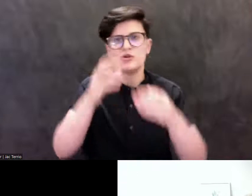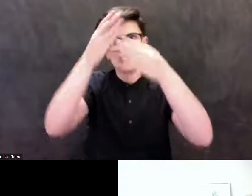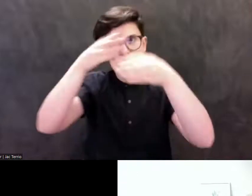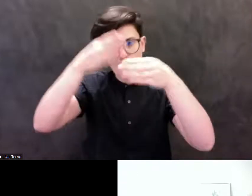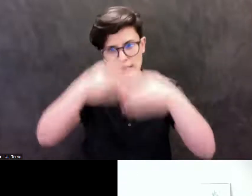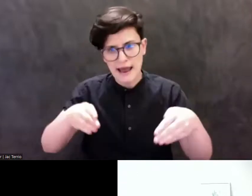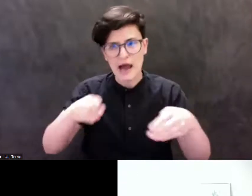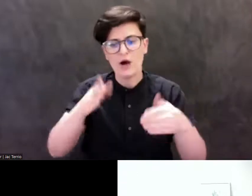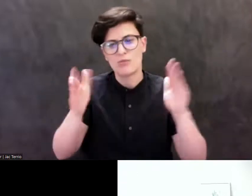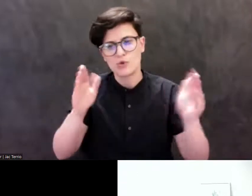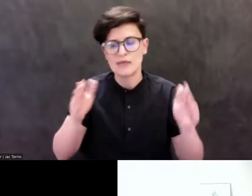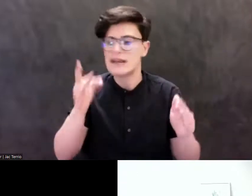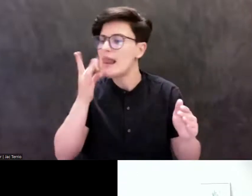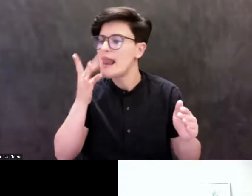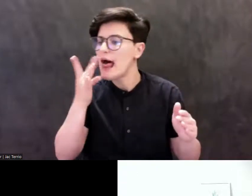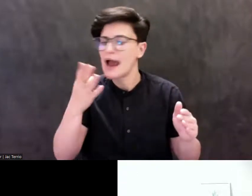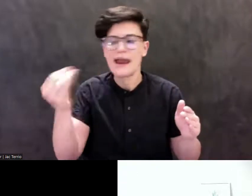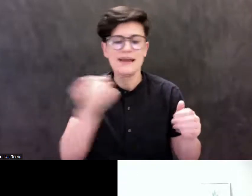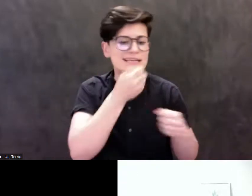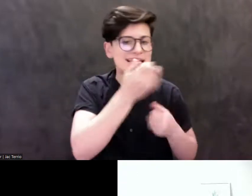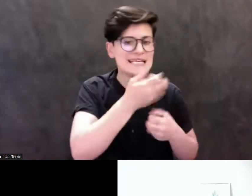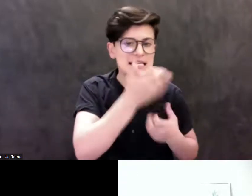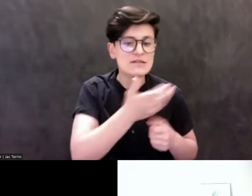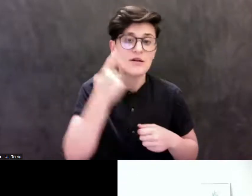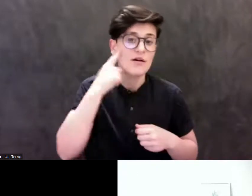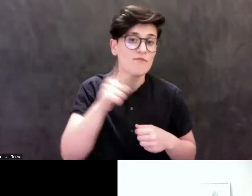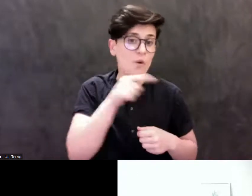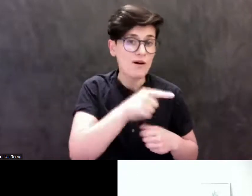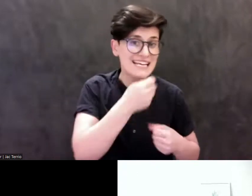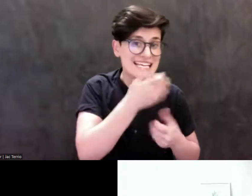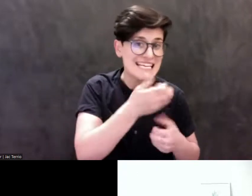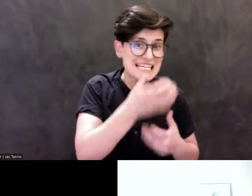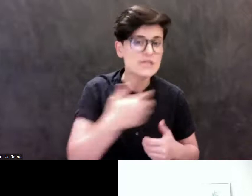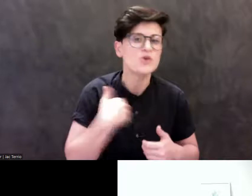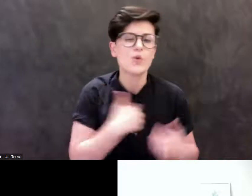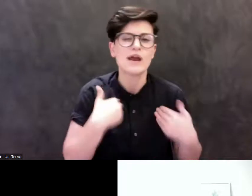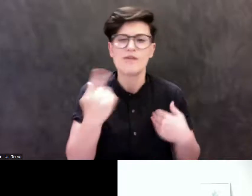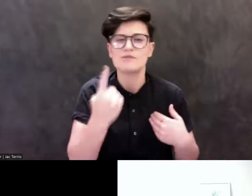For heat, there is something called the matching payment program.